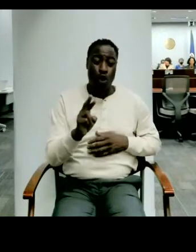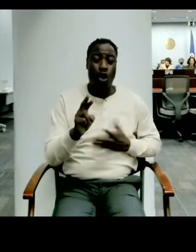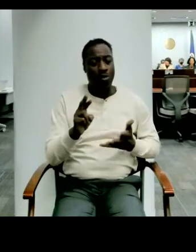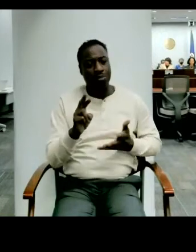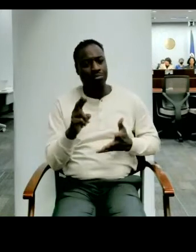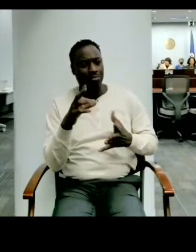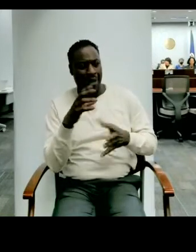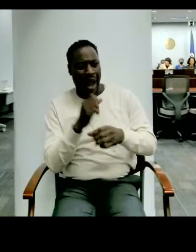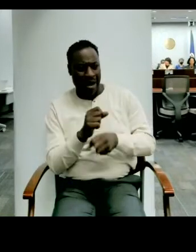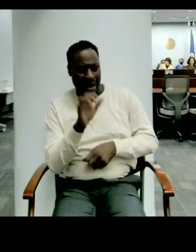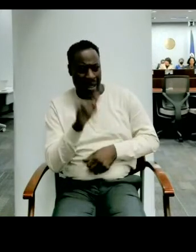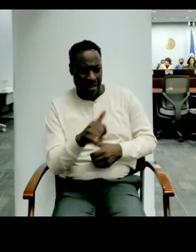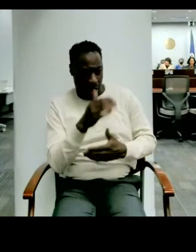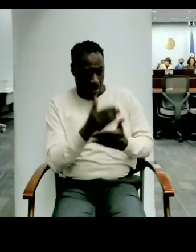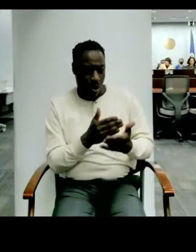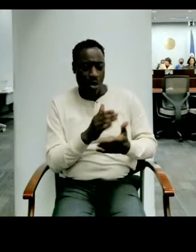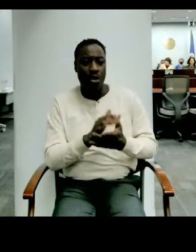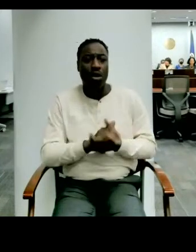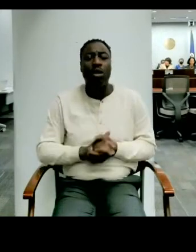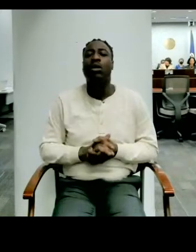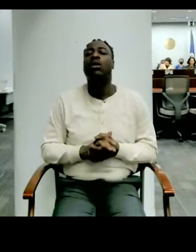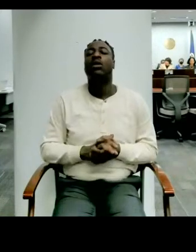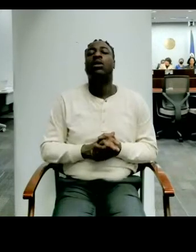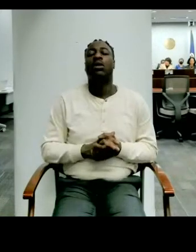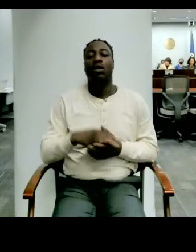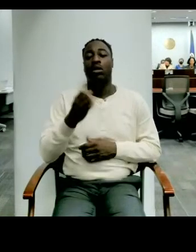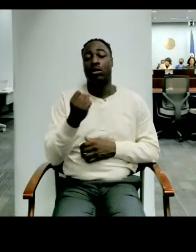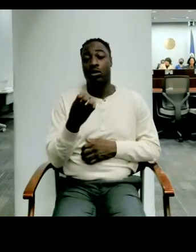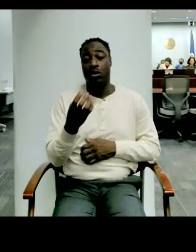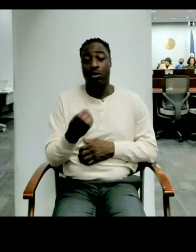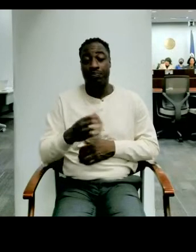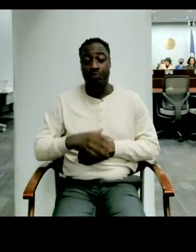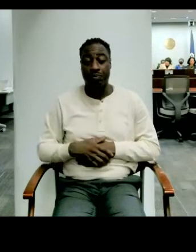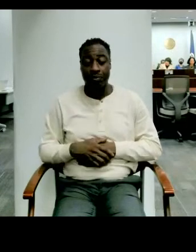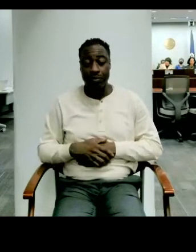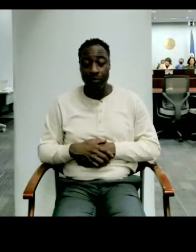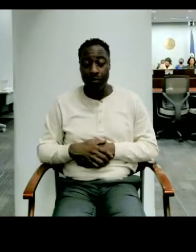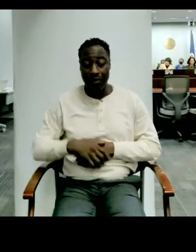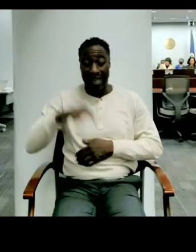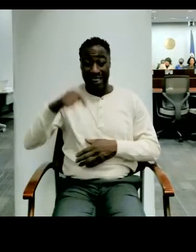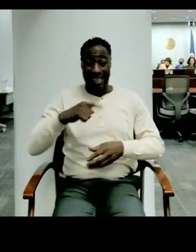management side attorneys here. So there is about our strategic enforcement plan.